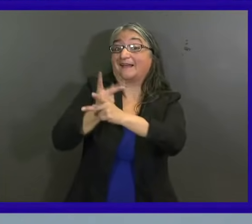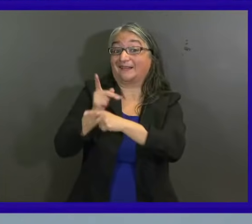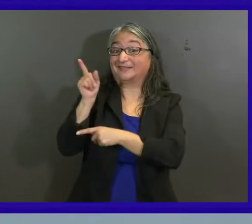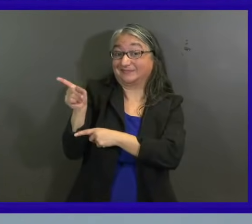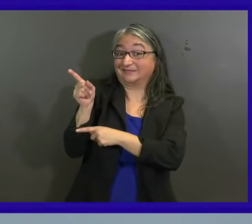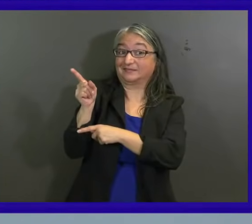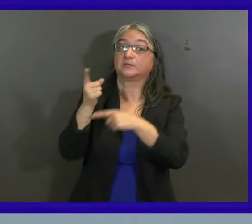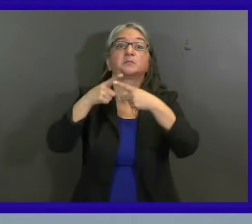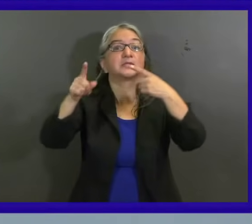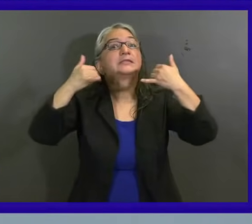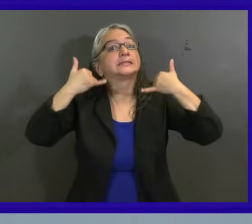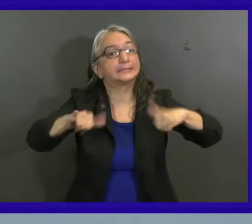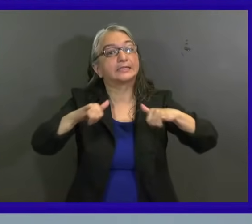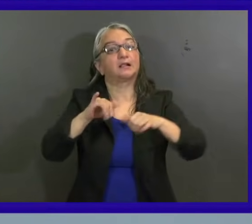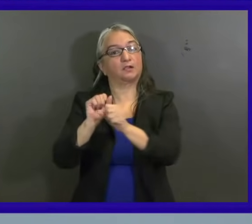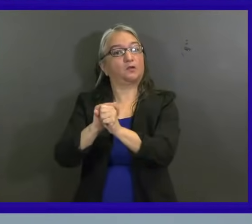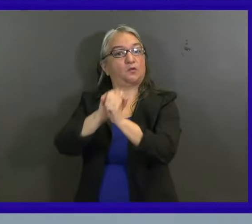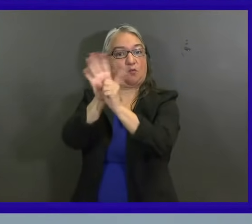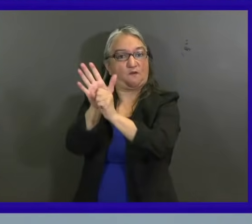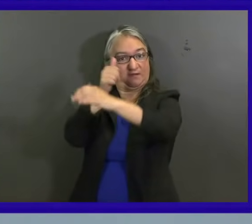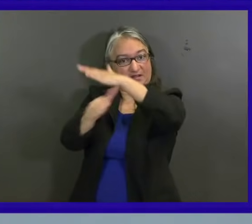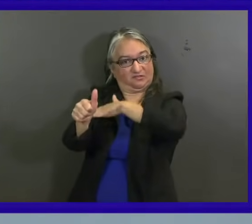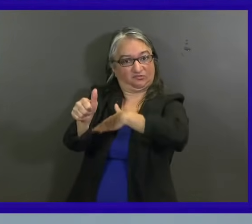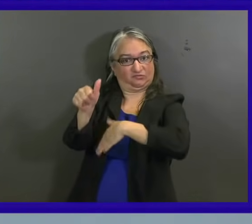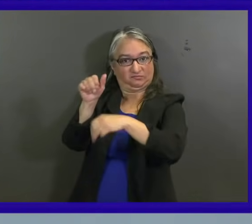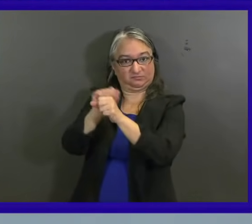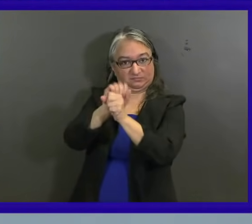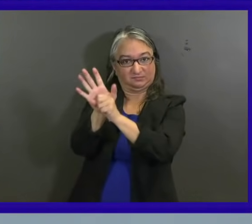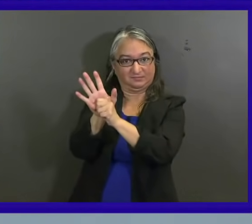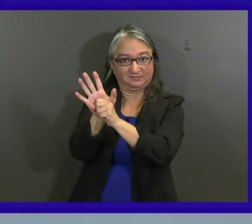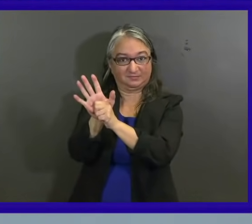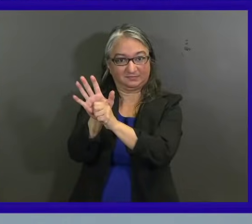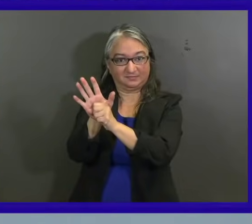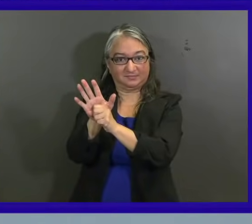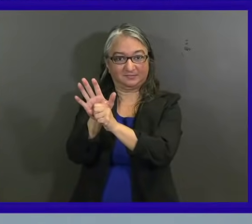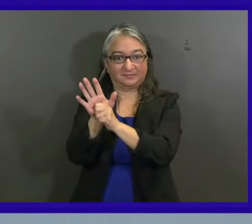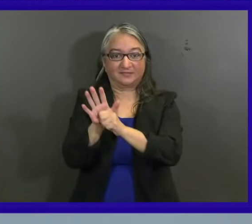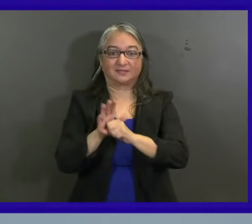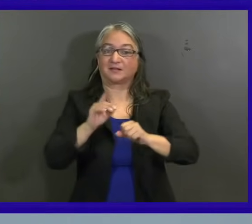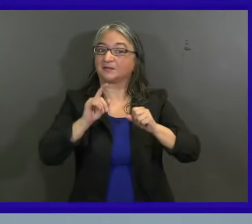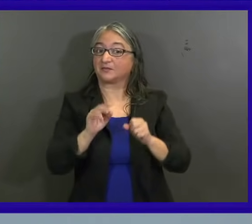but the best way to get your body ready if it should happen to come into contact with kovid